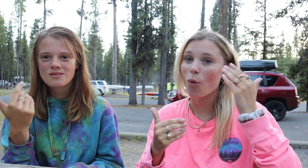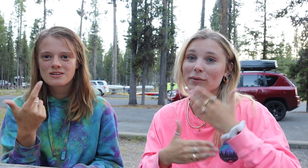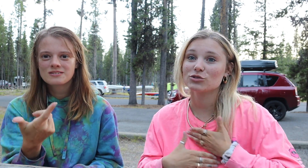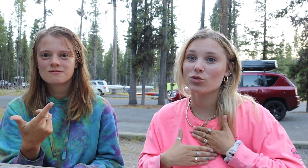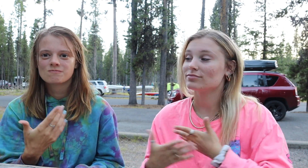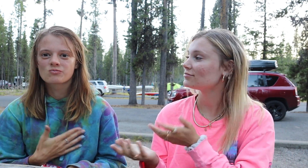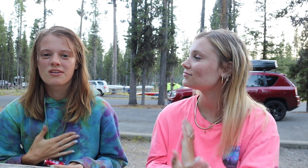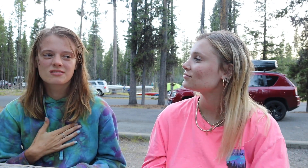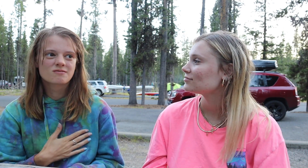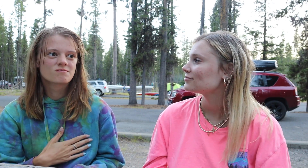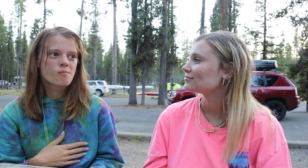I hope you enjoyed watching us